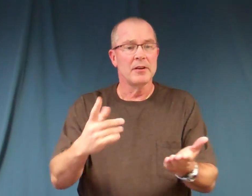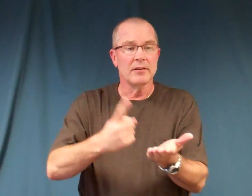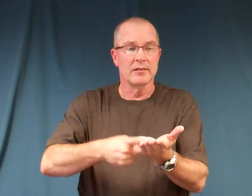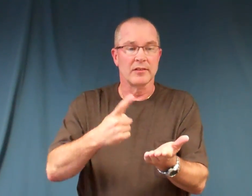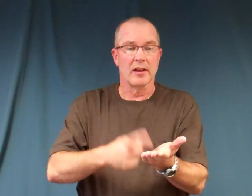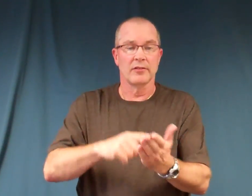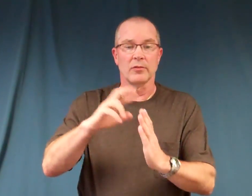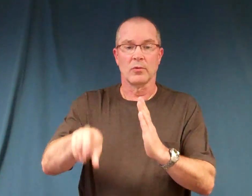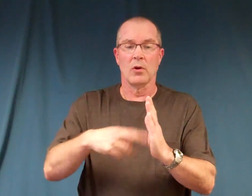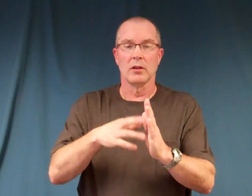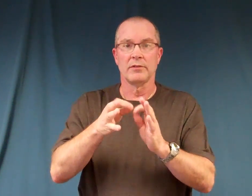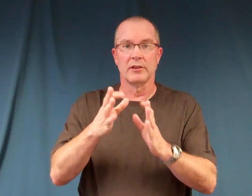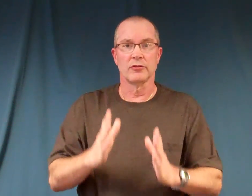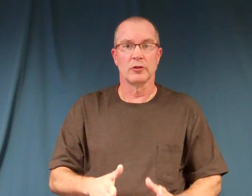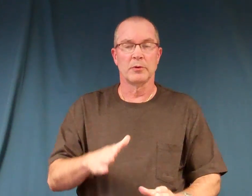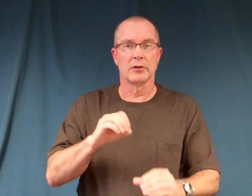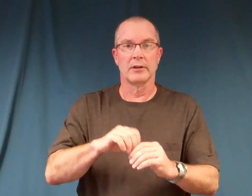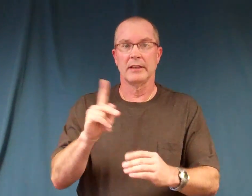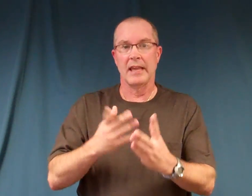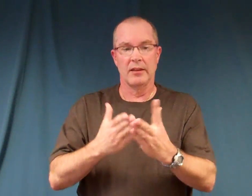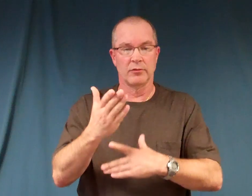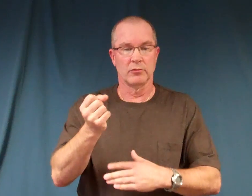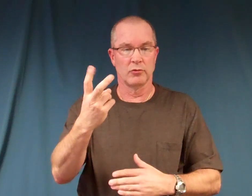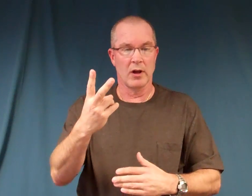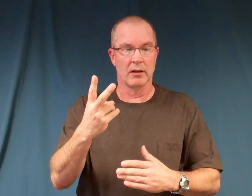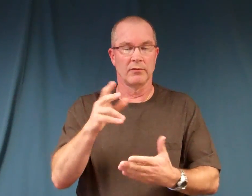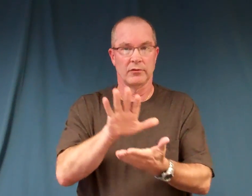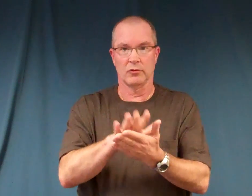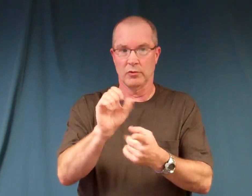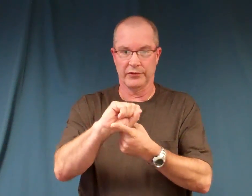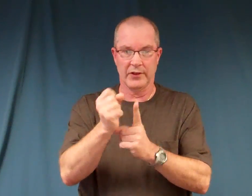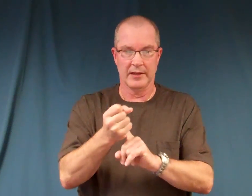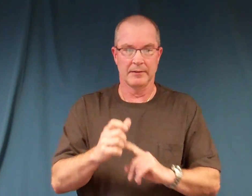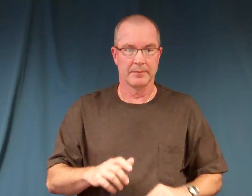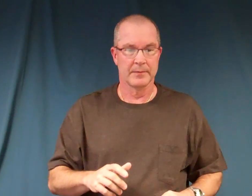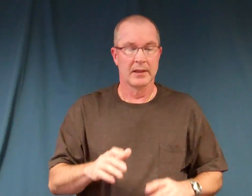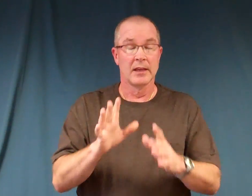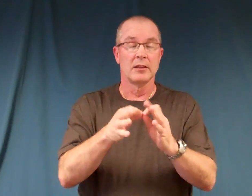I’m here to discuss the role of the interpreter in the K-12 school setting.